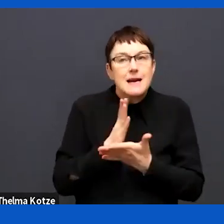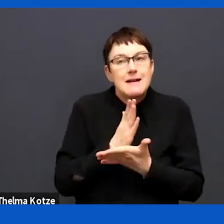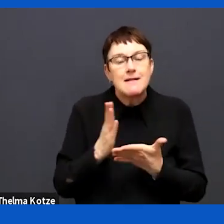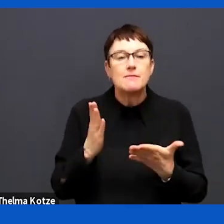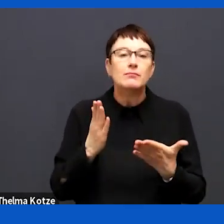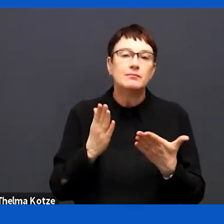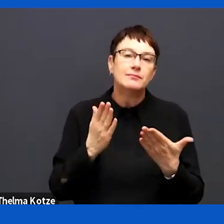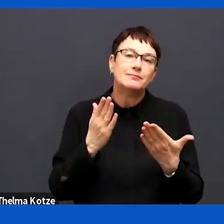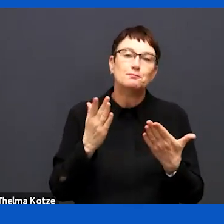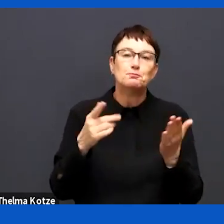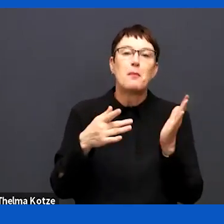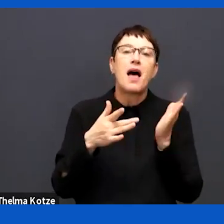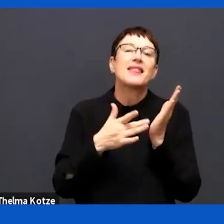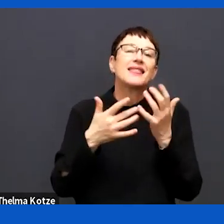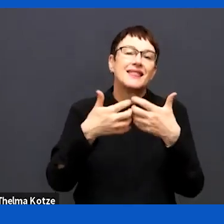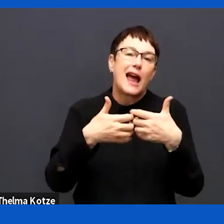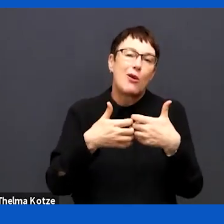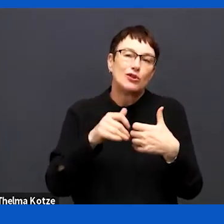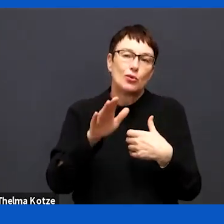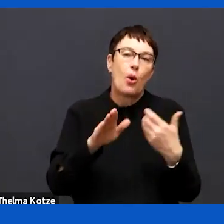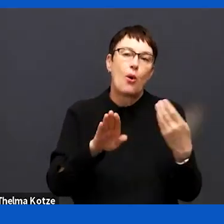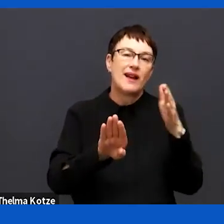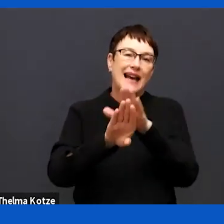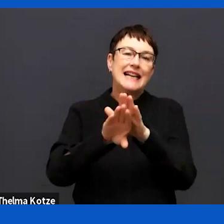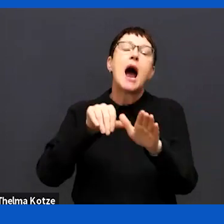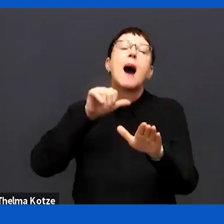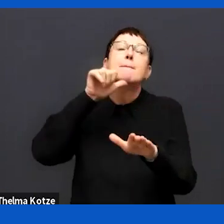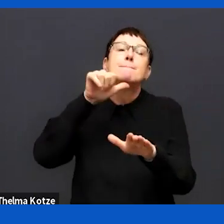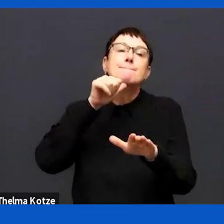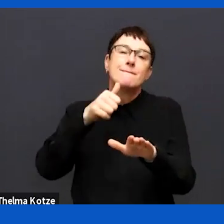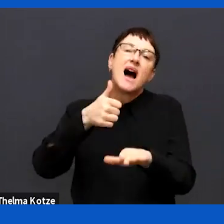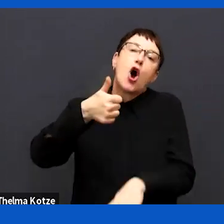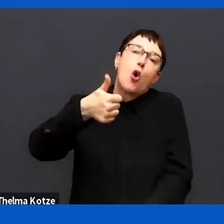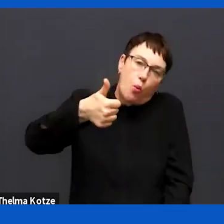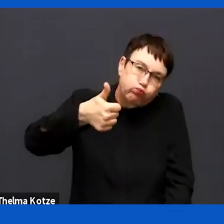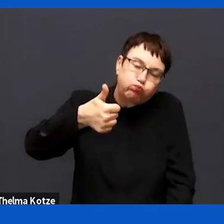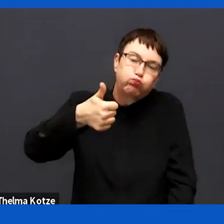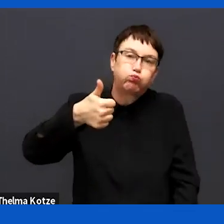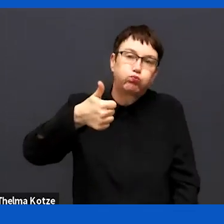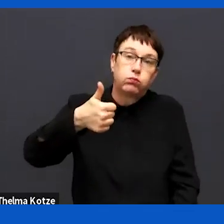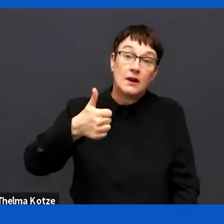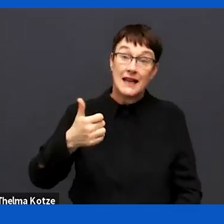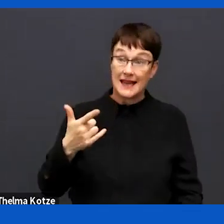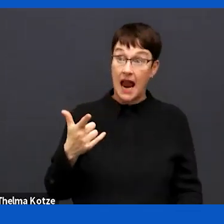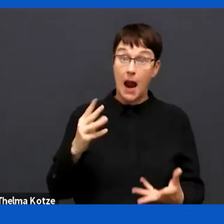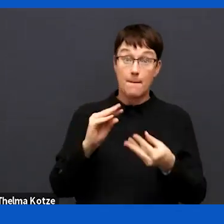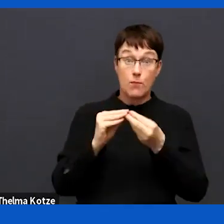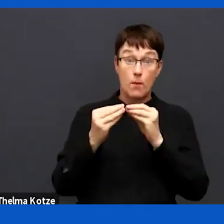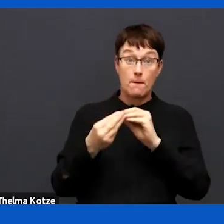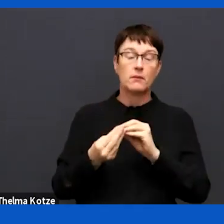in those circumstances where it is all about the law, if you like and contractual stuff